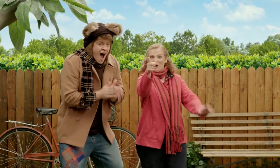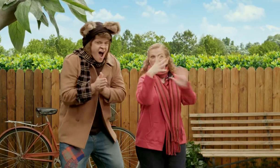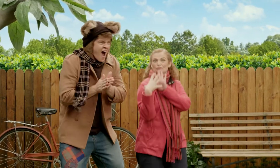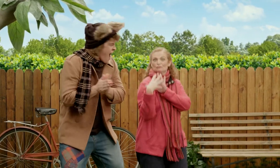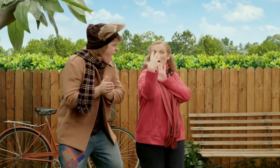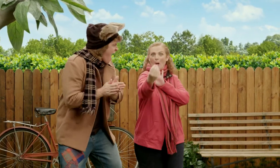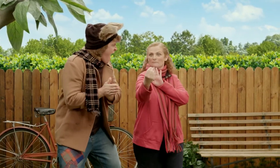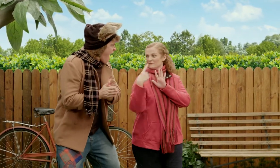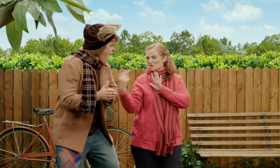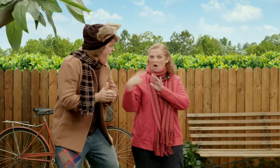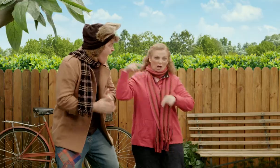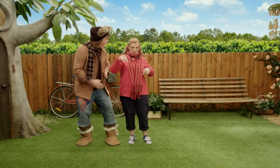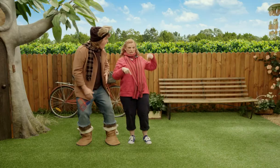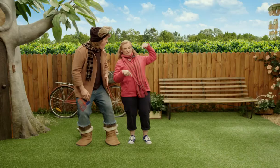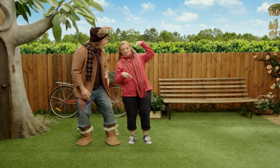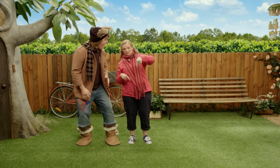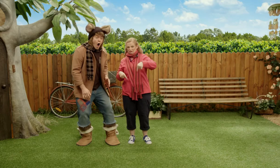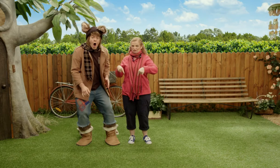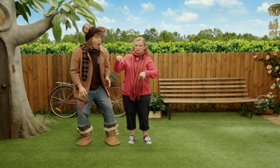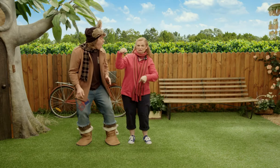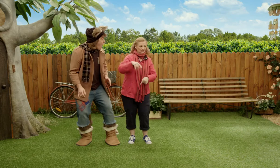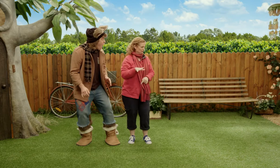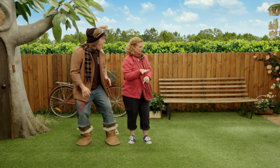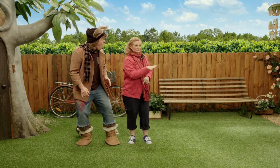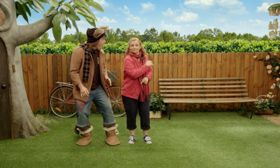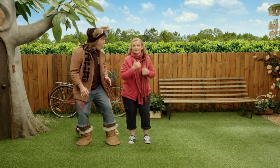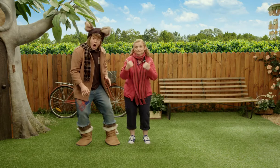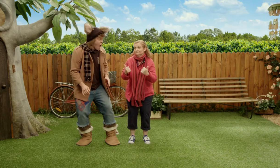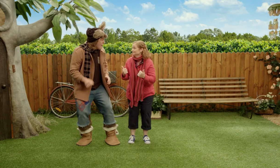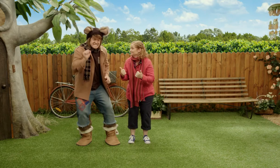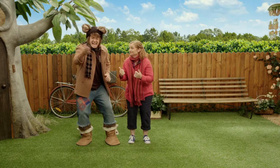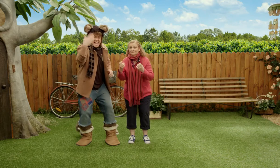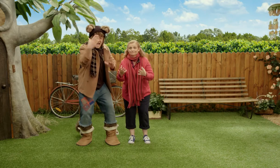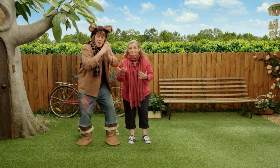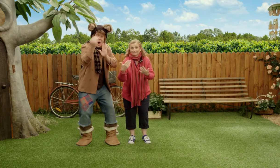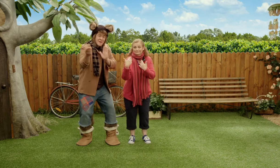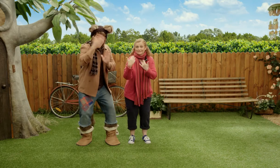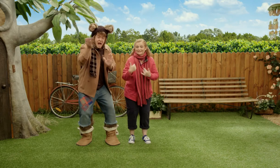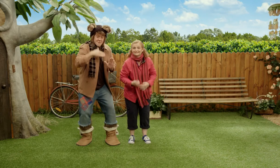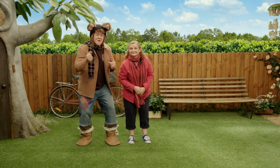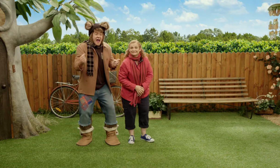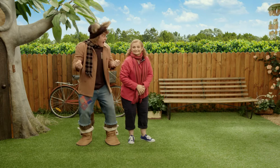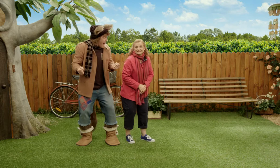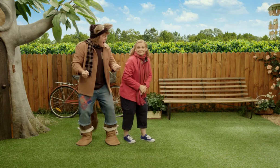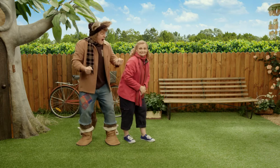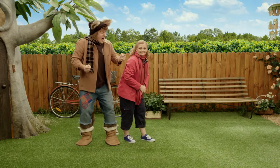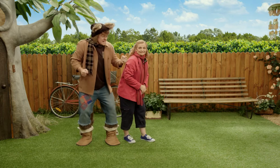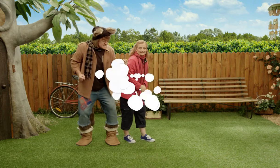Yes. Why don't you join us children, in trudging through the deep soft snow? Are you ready? Yeah, come on copy us!